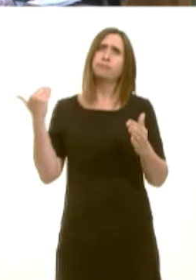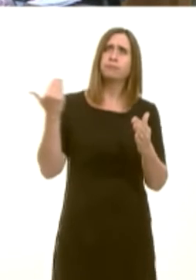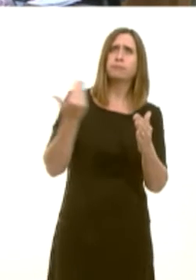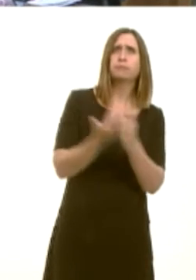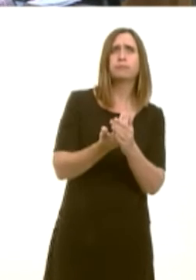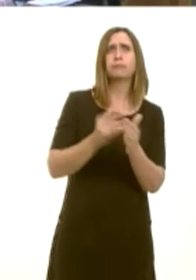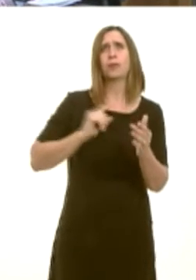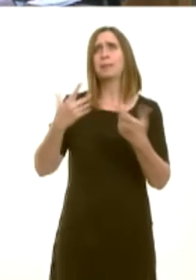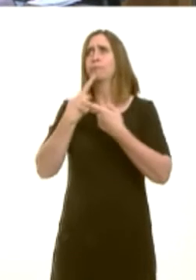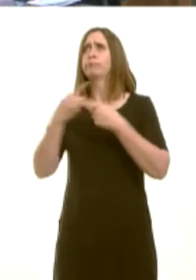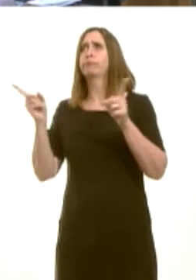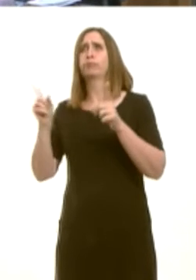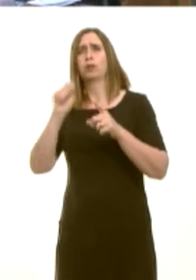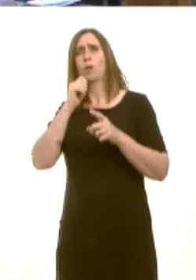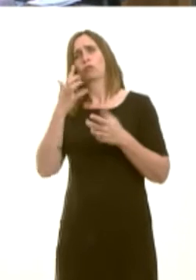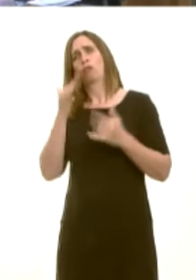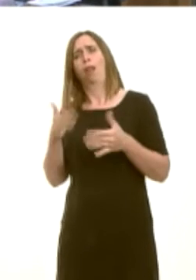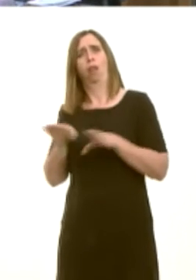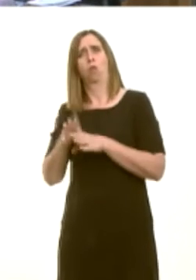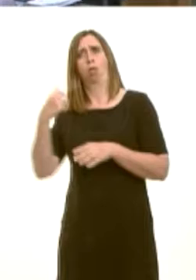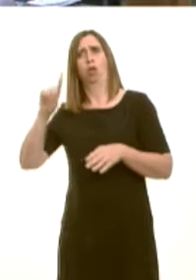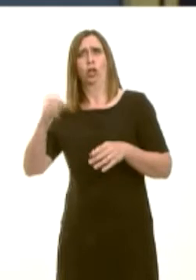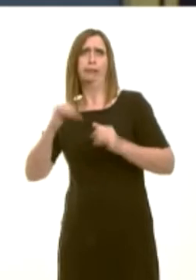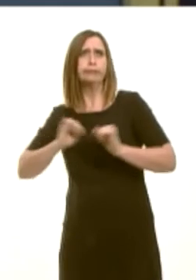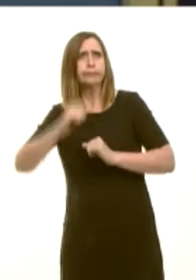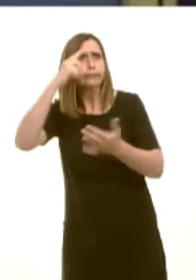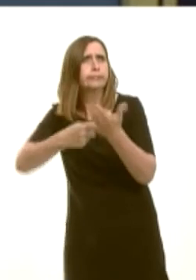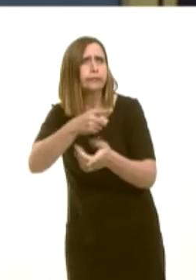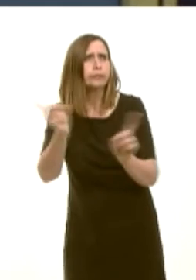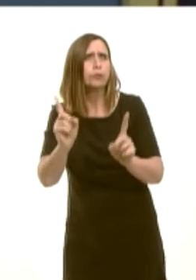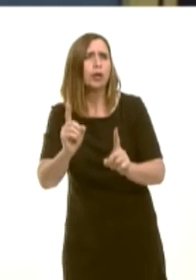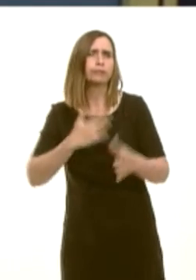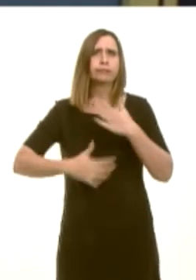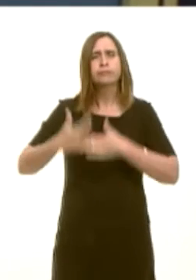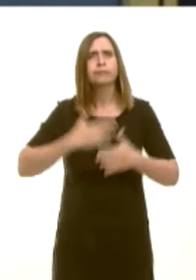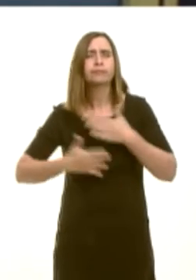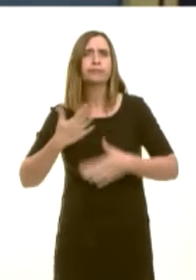last year. Now, in relation to that, since the trial has started, I have had information